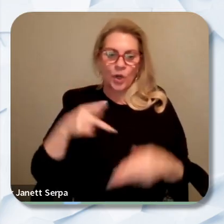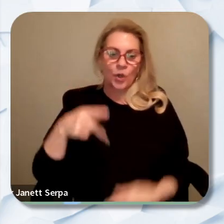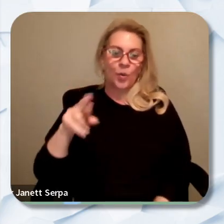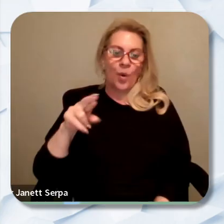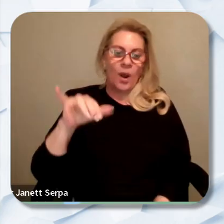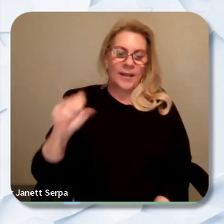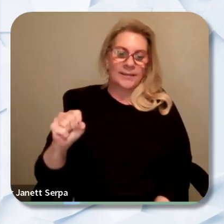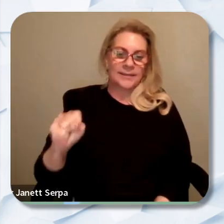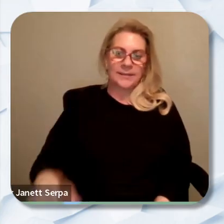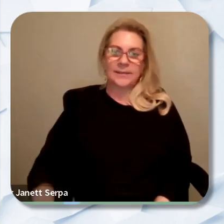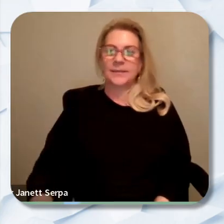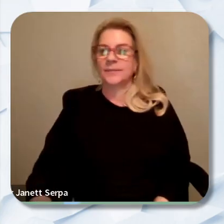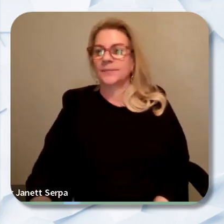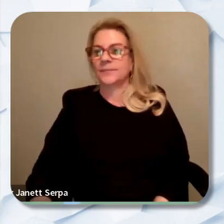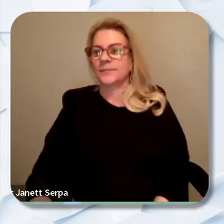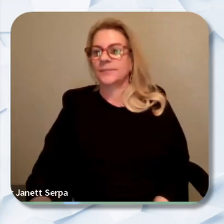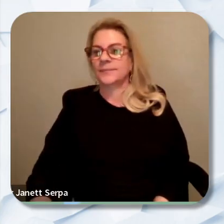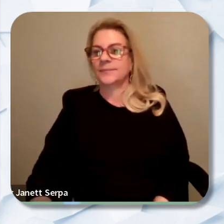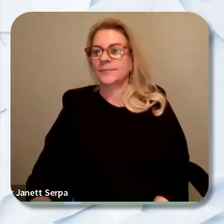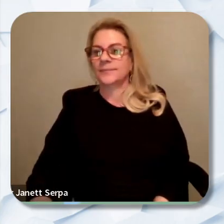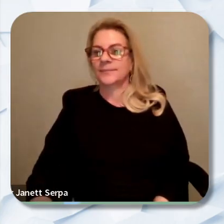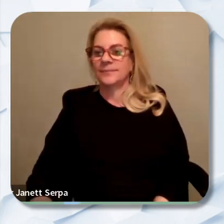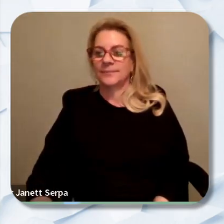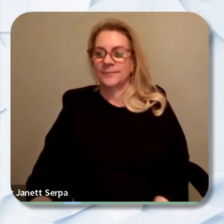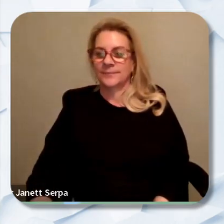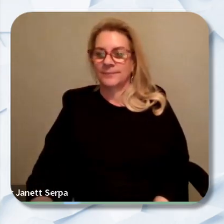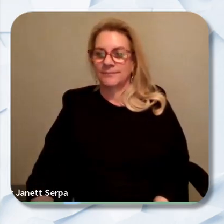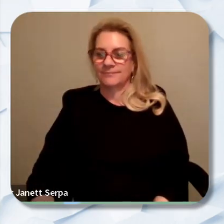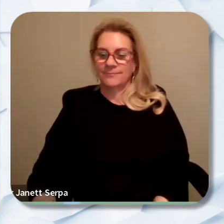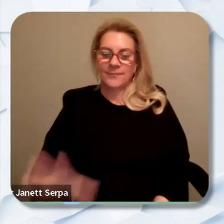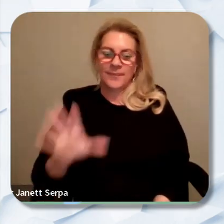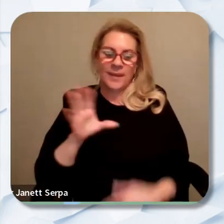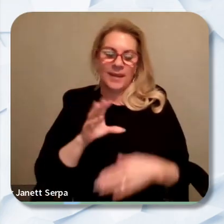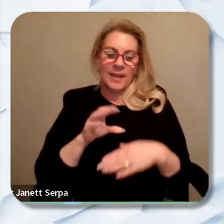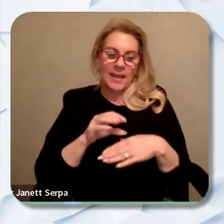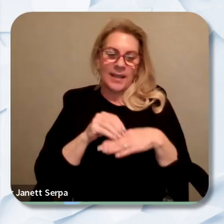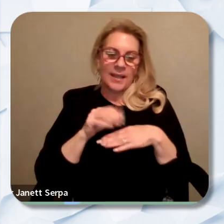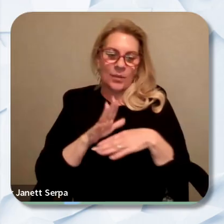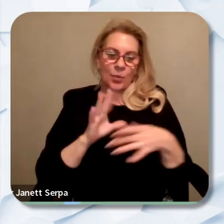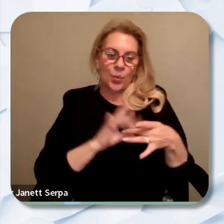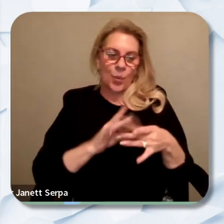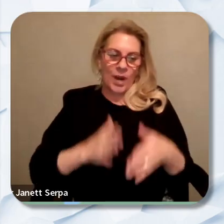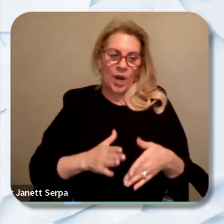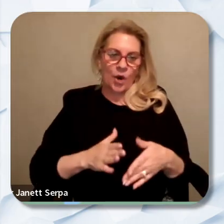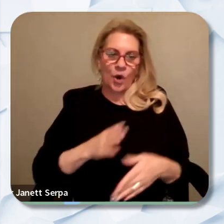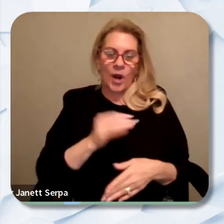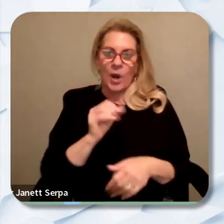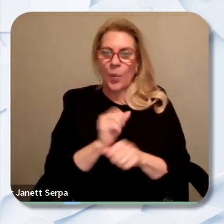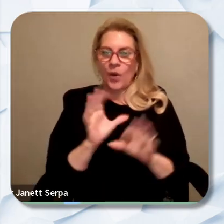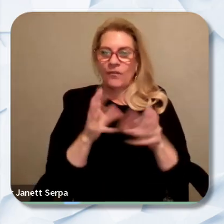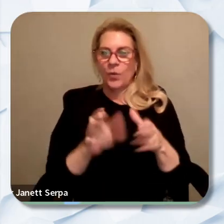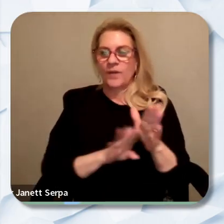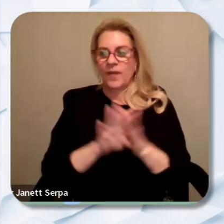Lead Childcare and Development Planning Council Coordinator CLASS Lead and workforce development.